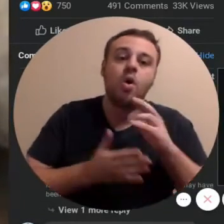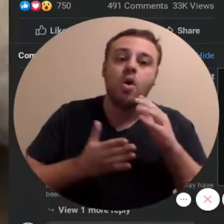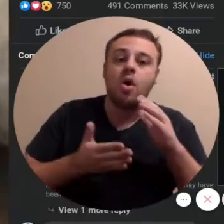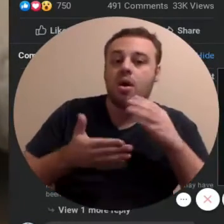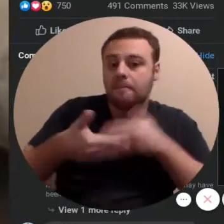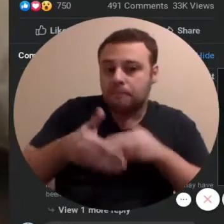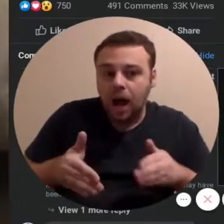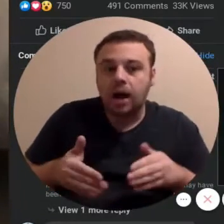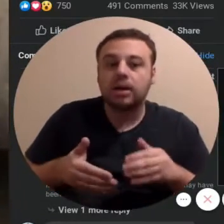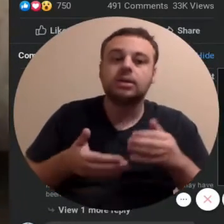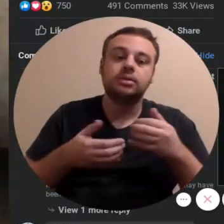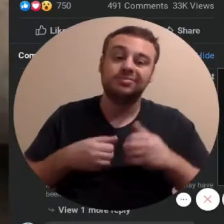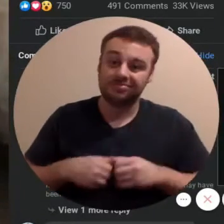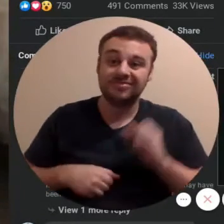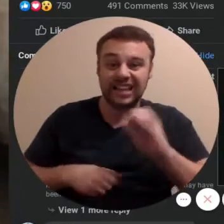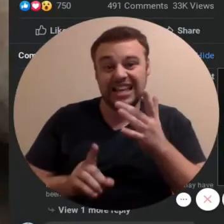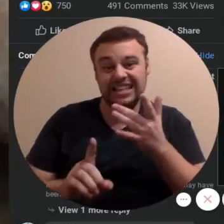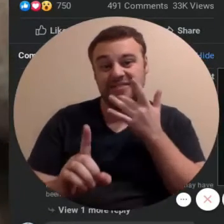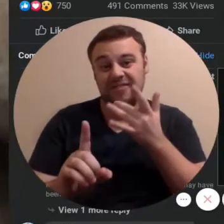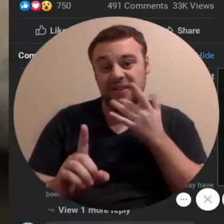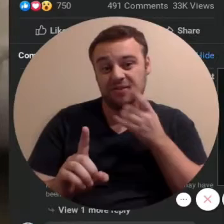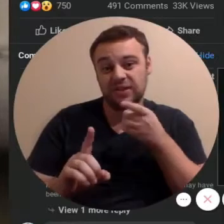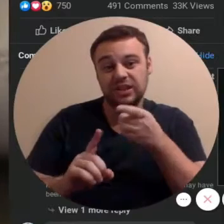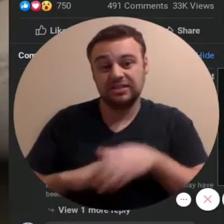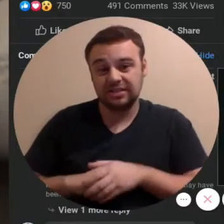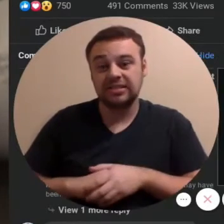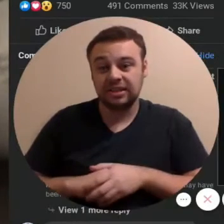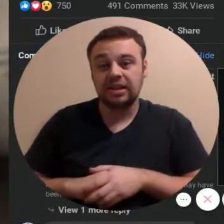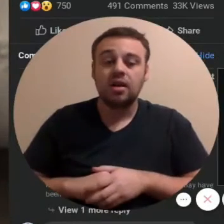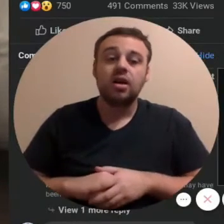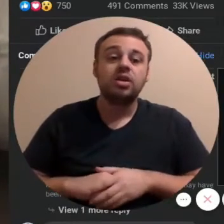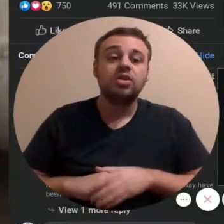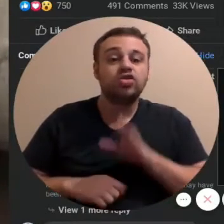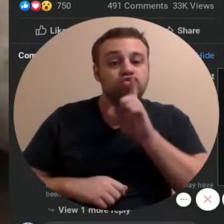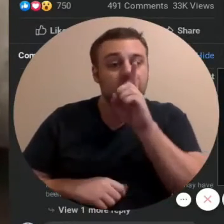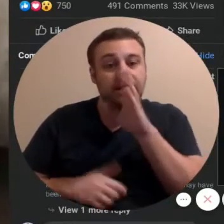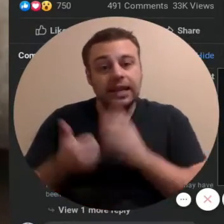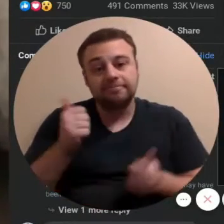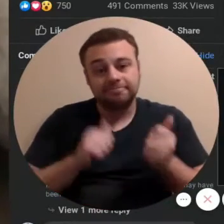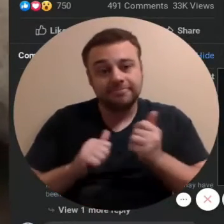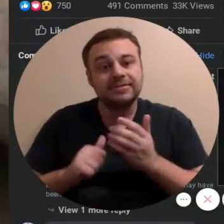put his food in objects, or we put new smells in here.